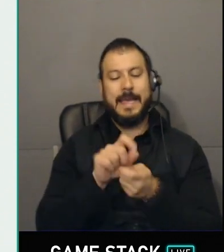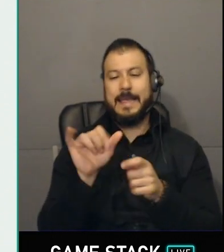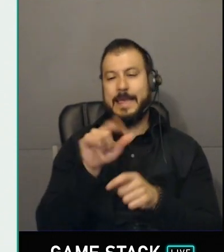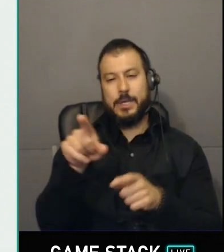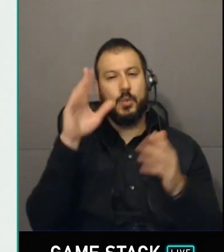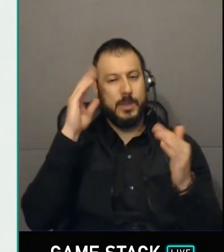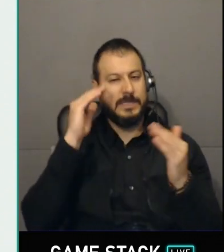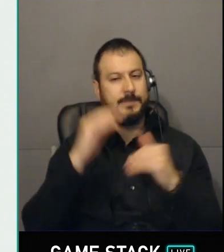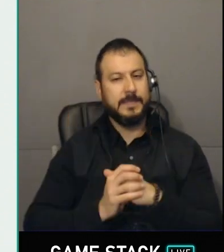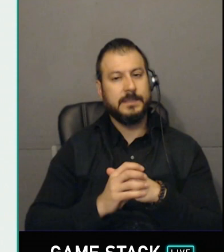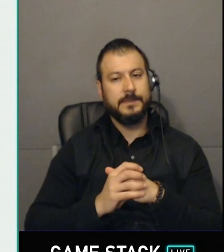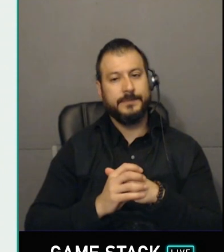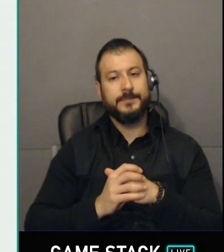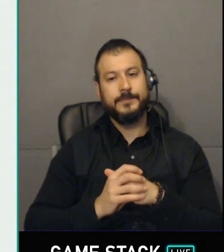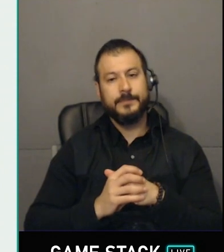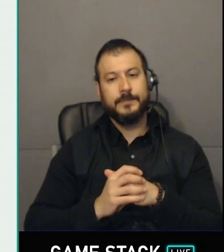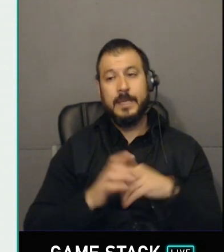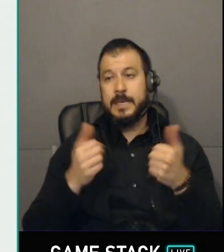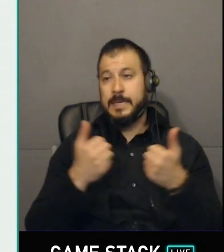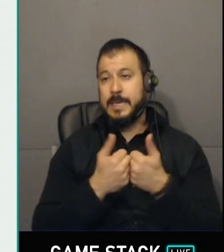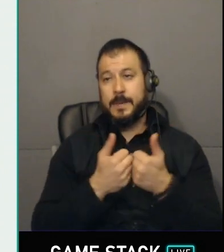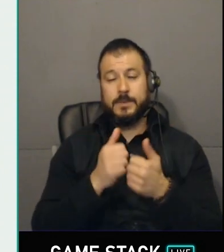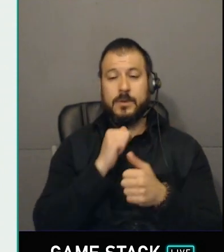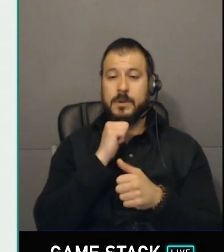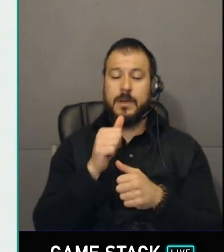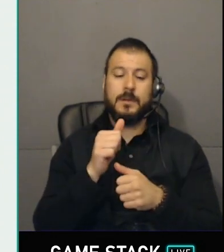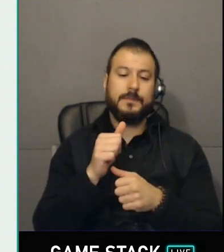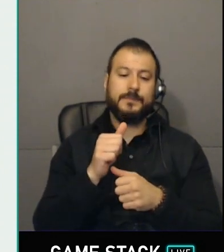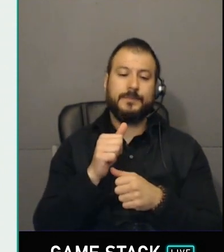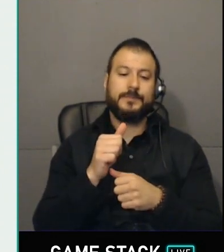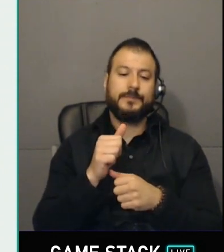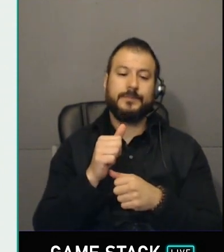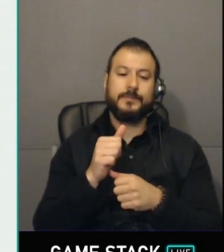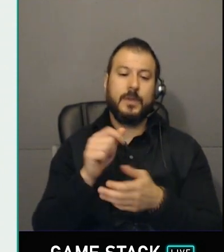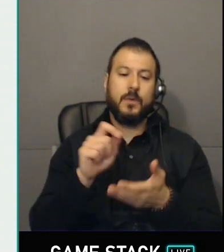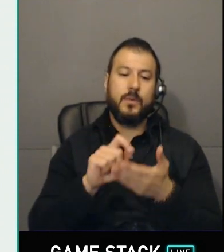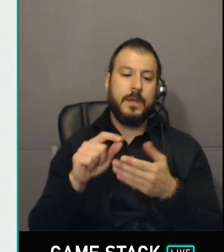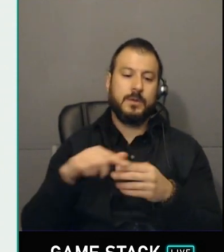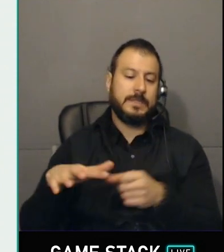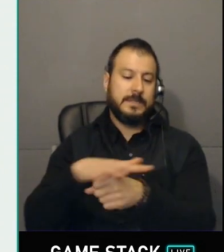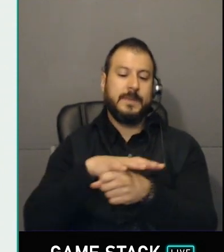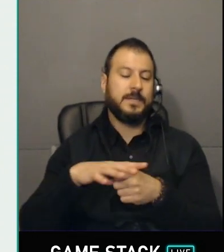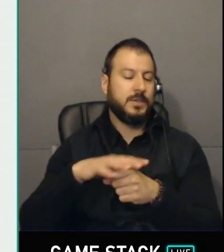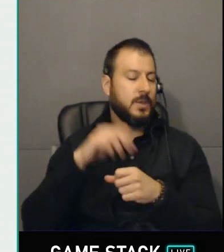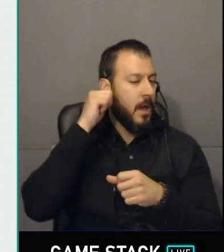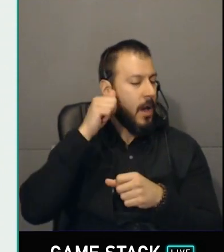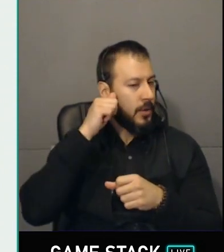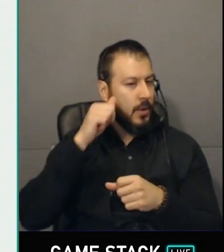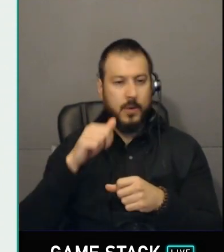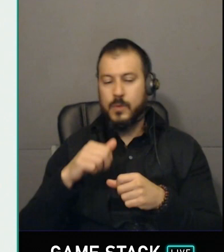For games that are not writing to a spatial audio endpoint,